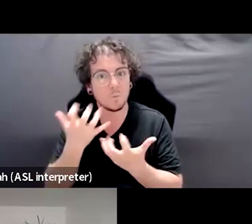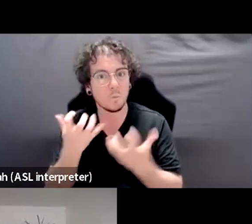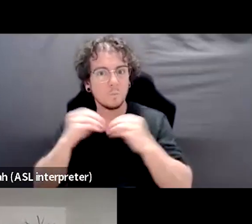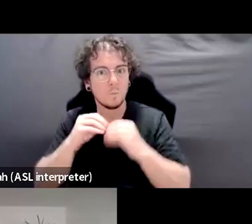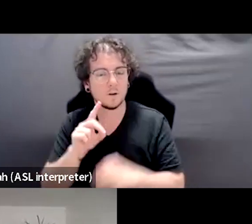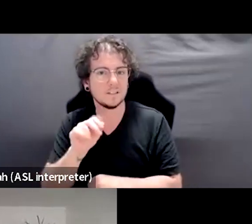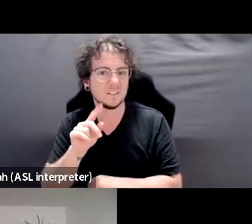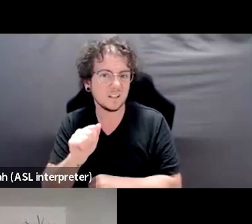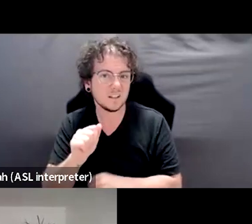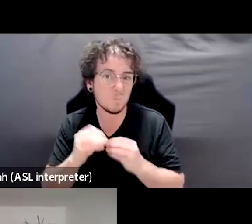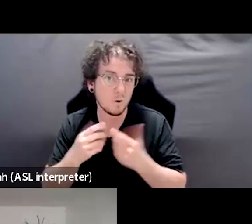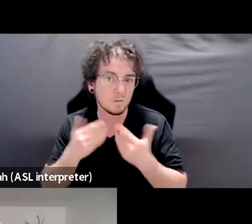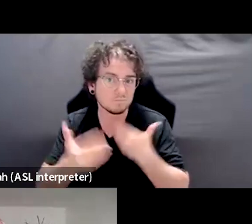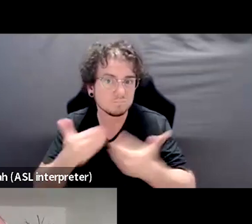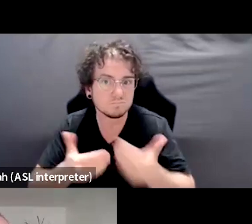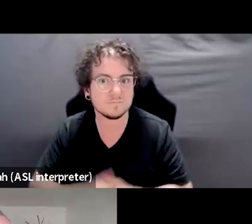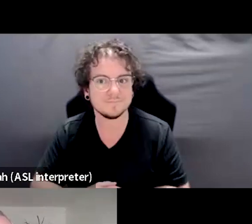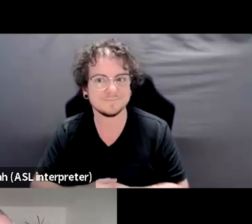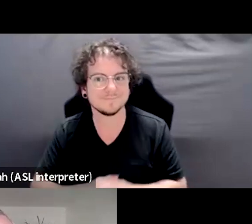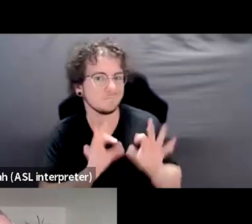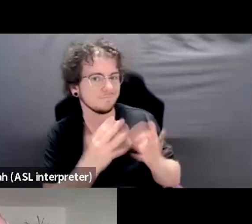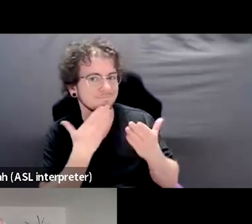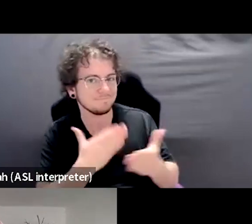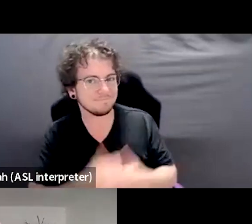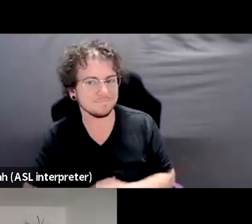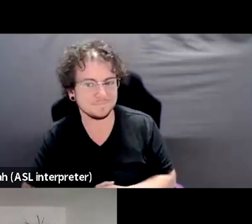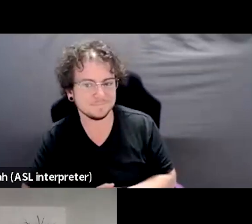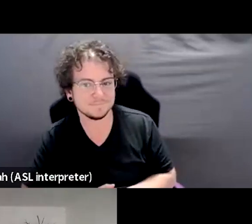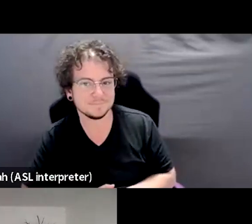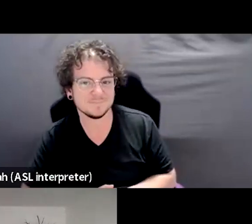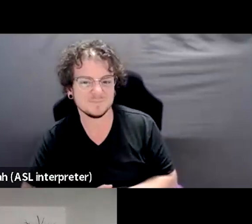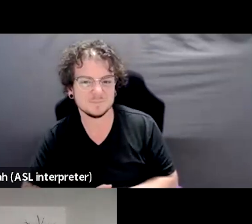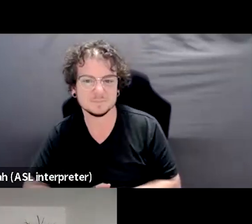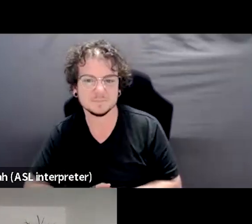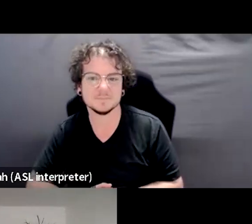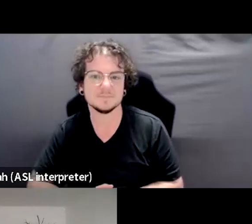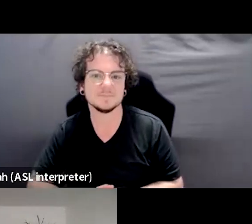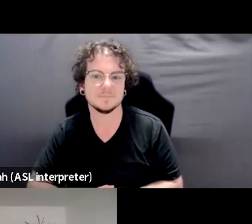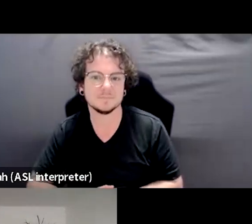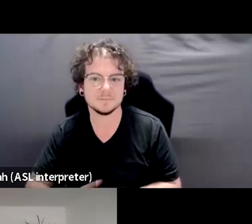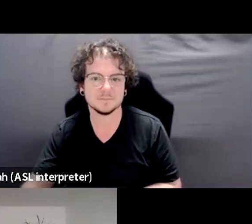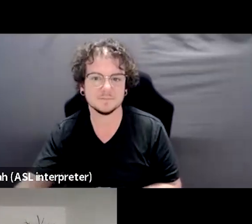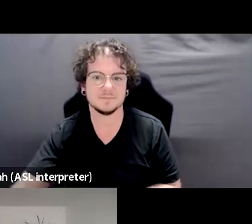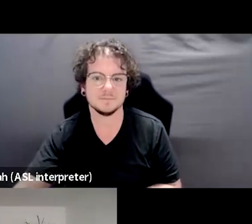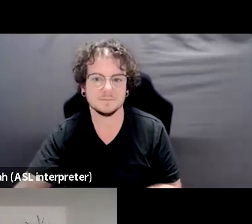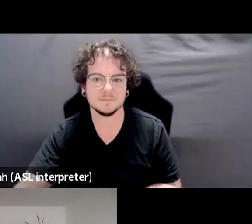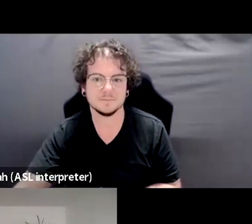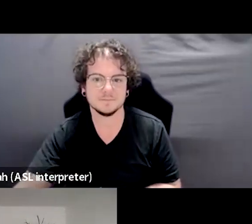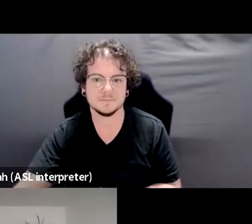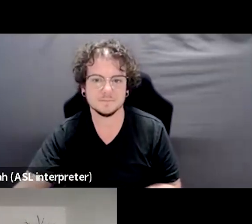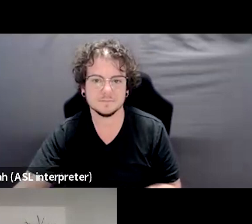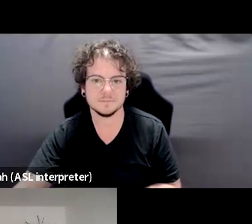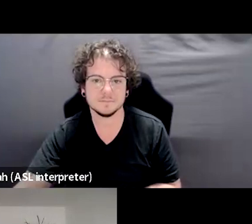Don: Great. Thank you. Another question in terms of the survey itself, do your findings